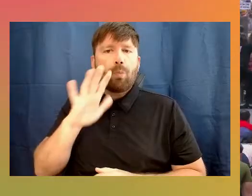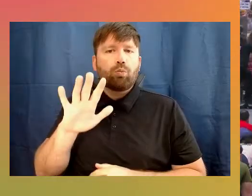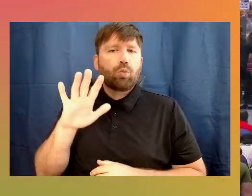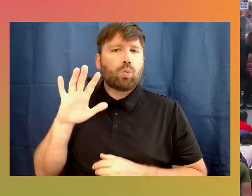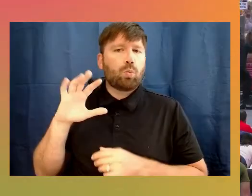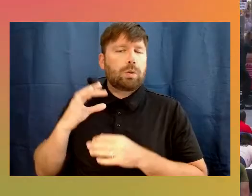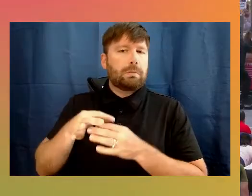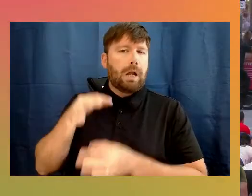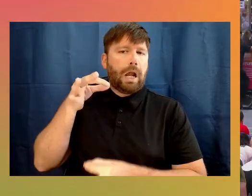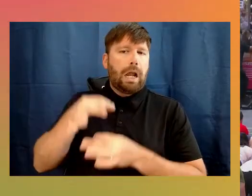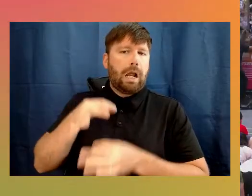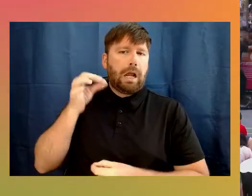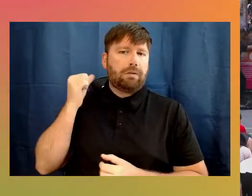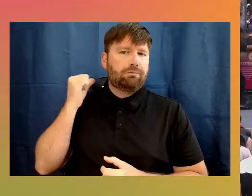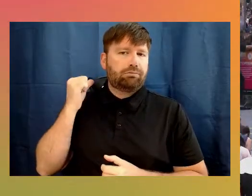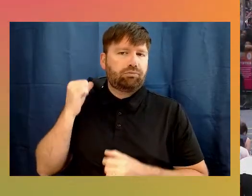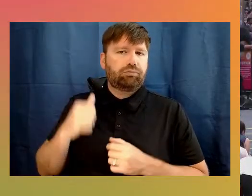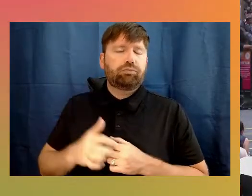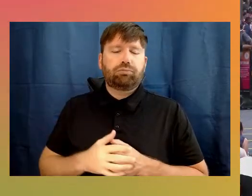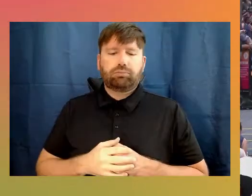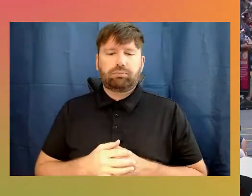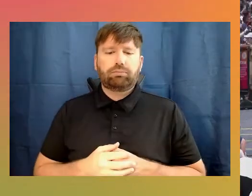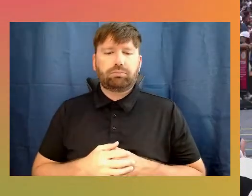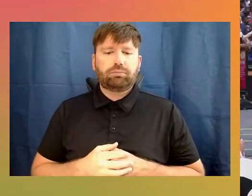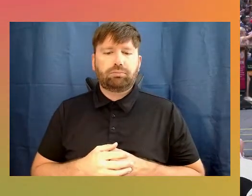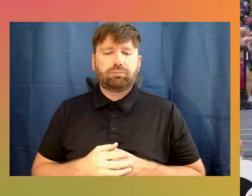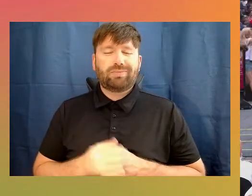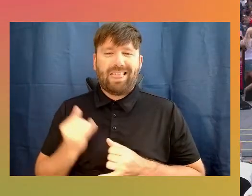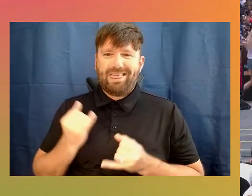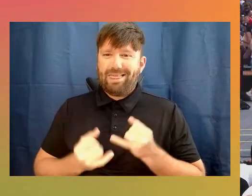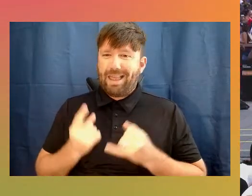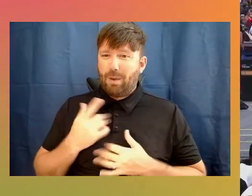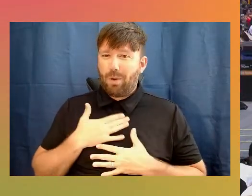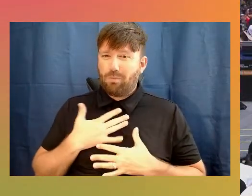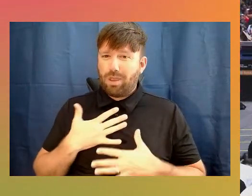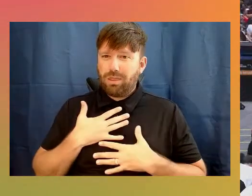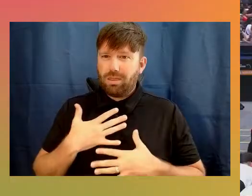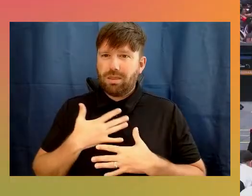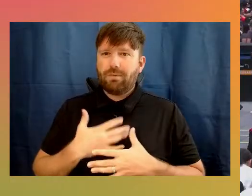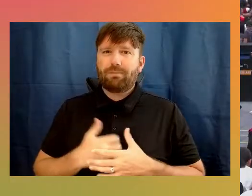CAT COW.